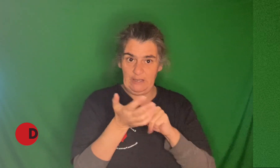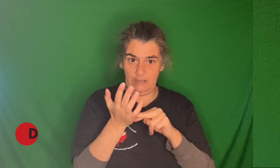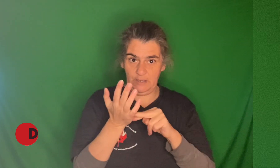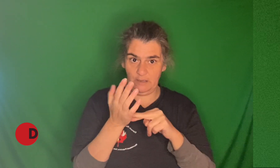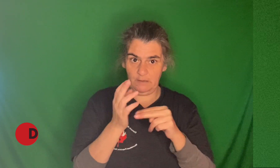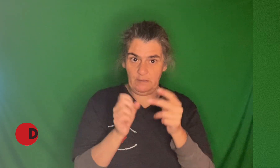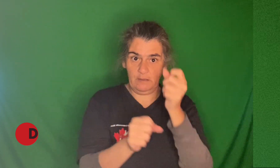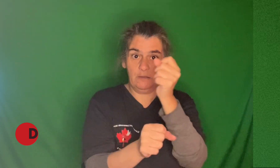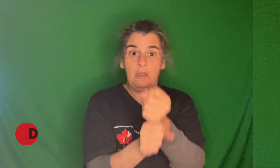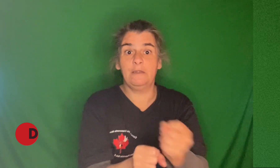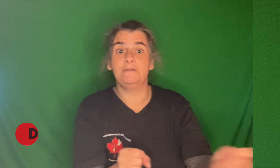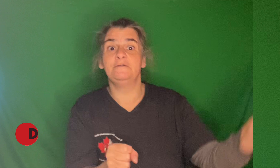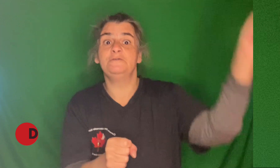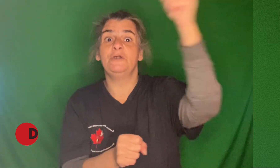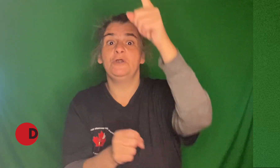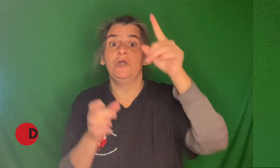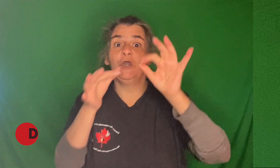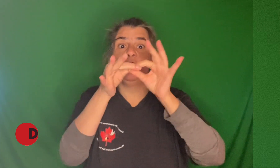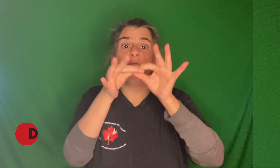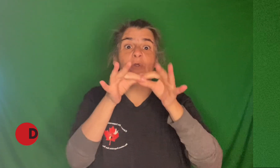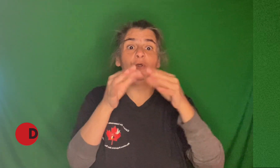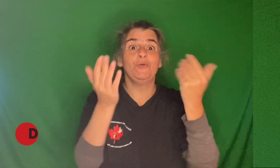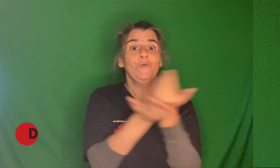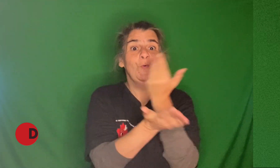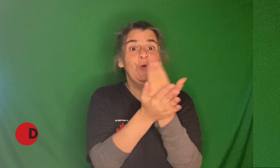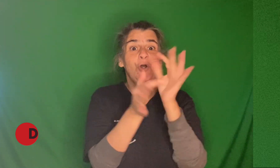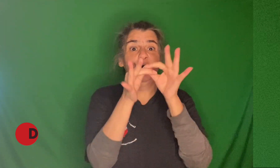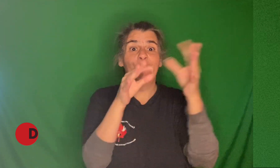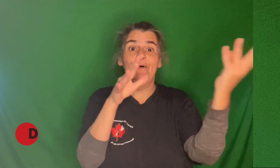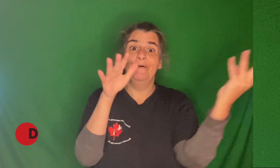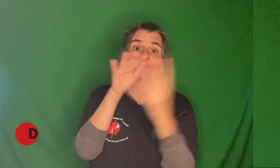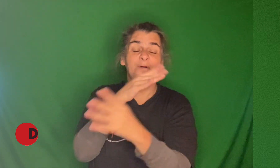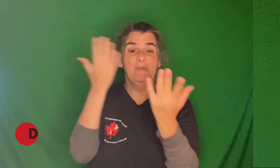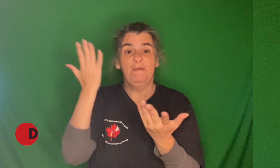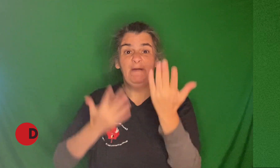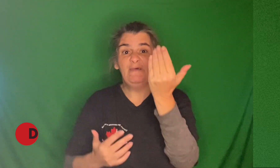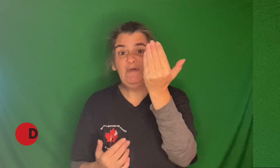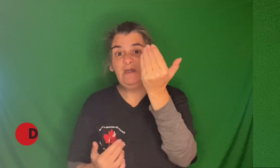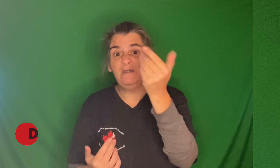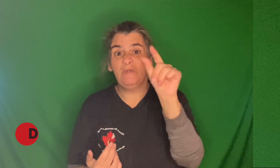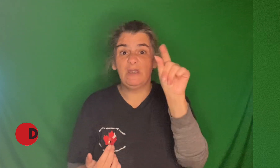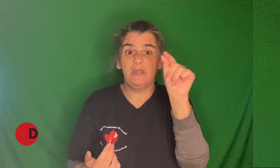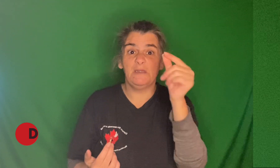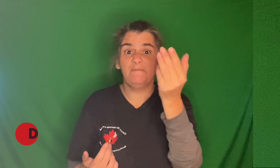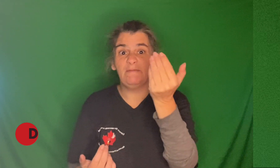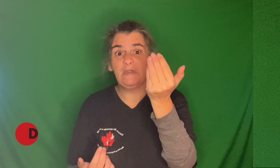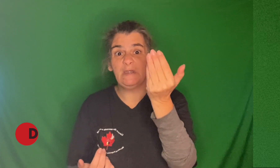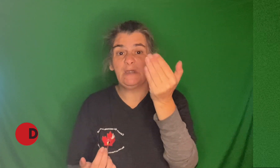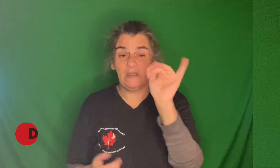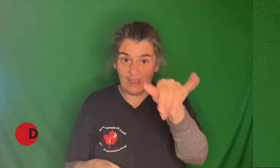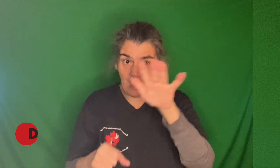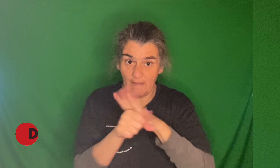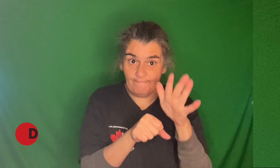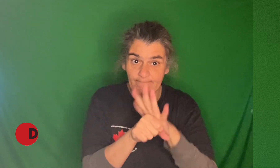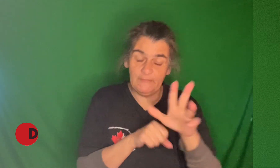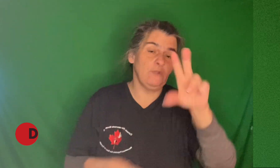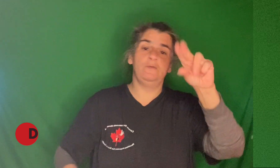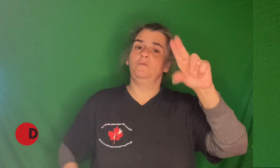join every year. With Douglas not accepting students